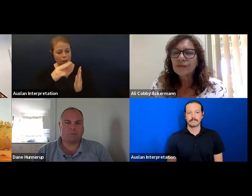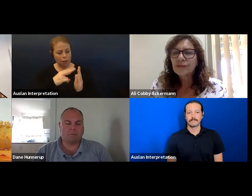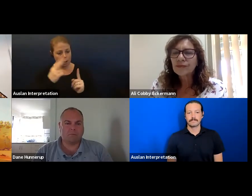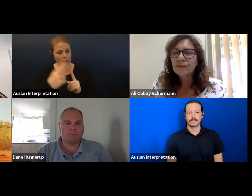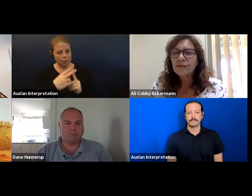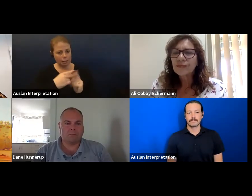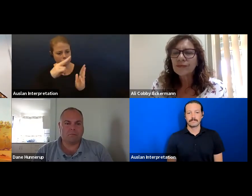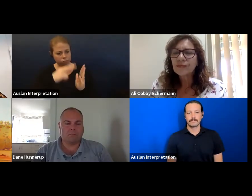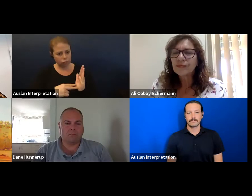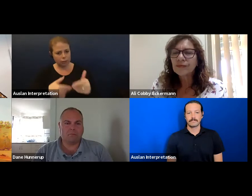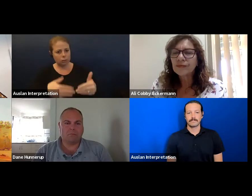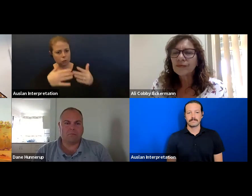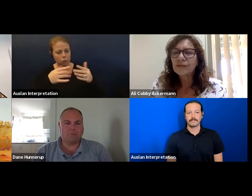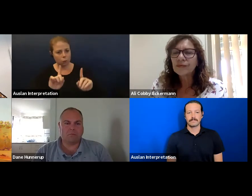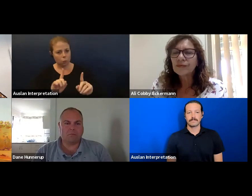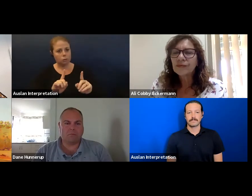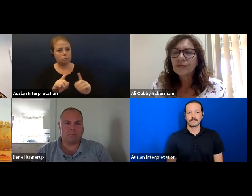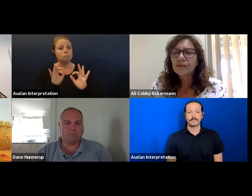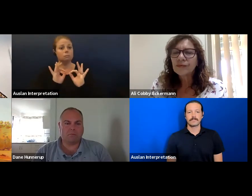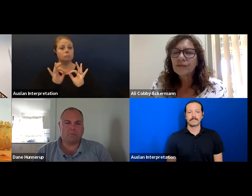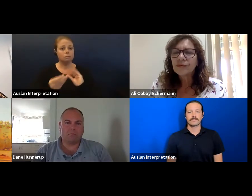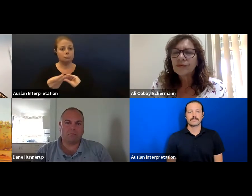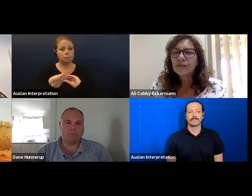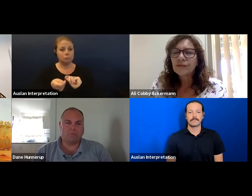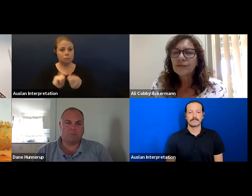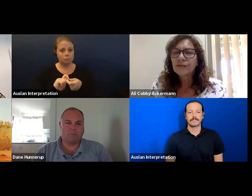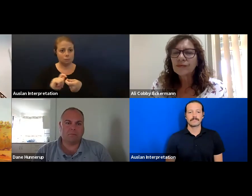I think you can't help but when you kind of read people's submissions you reflect on